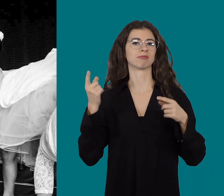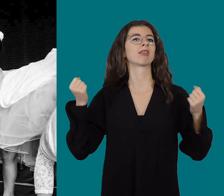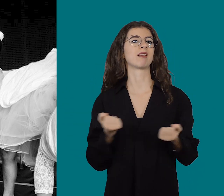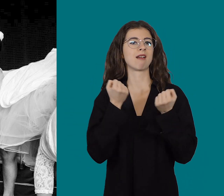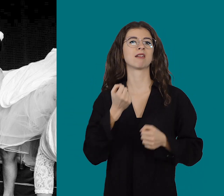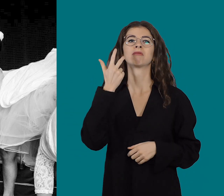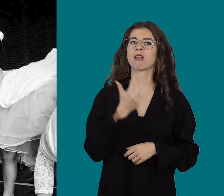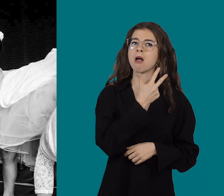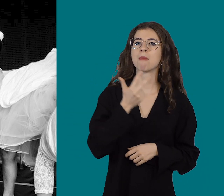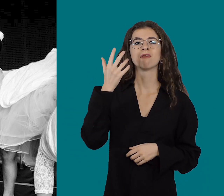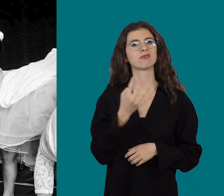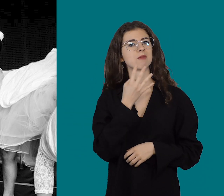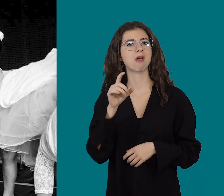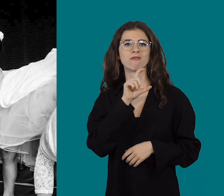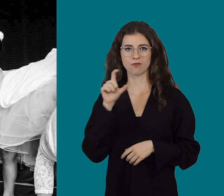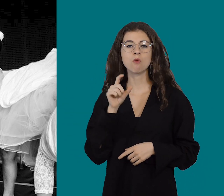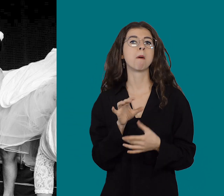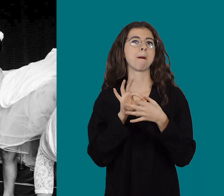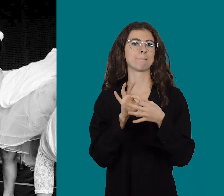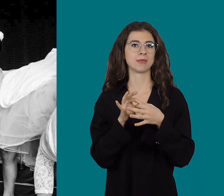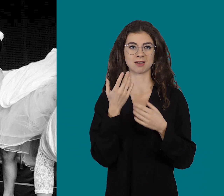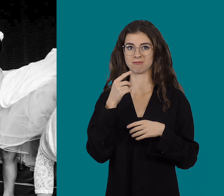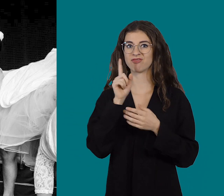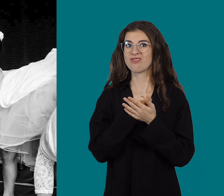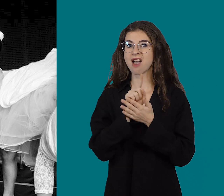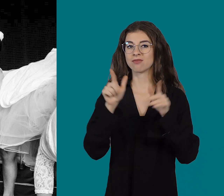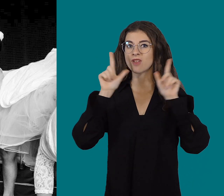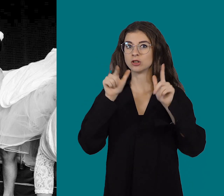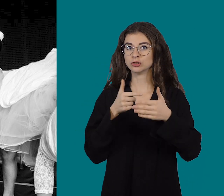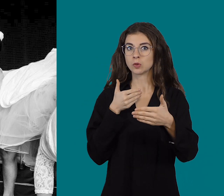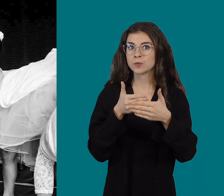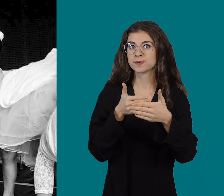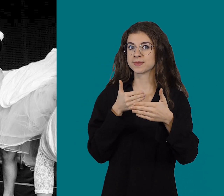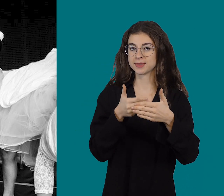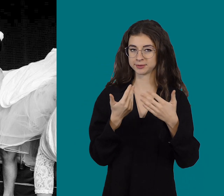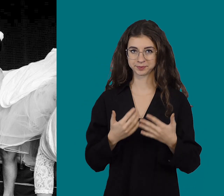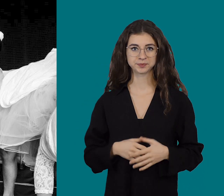Then the training sessions become from two to three or four times a week, depending on the proximity of the event.